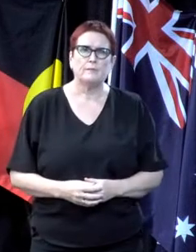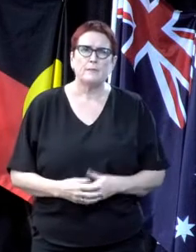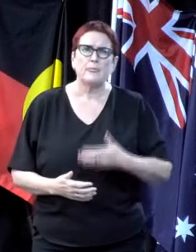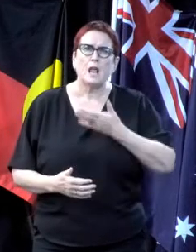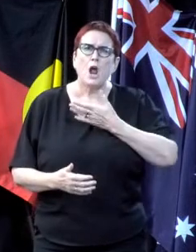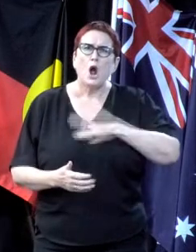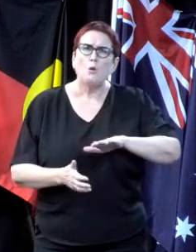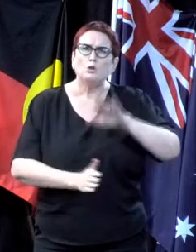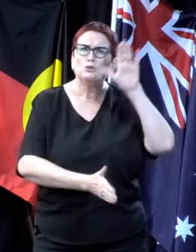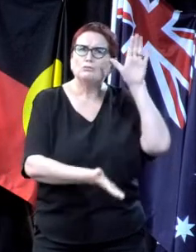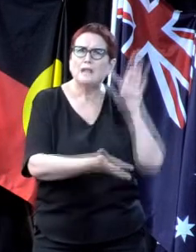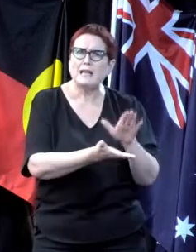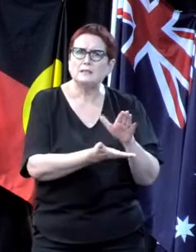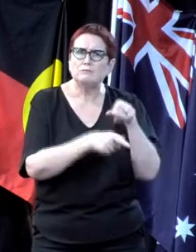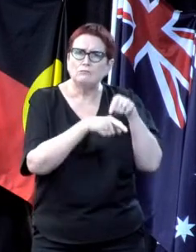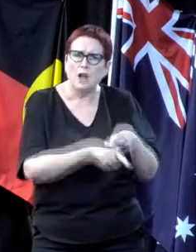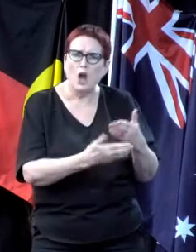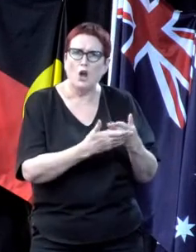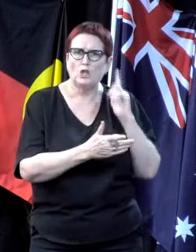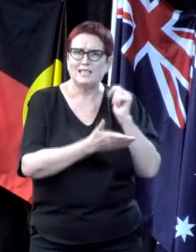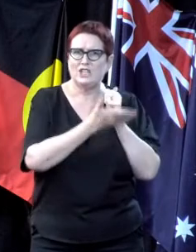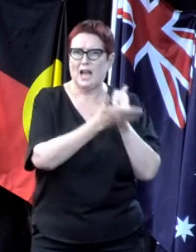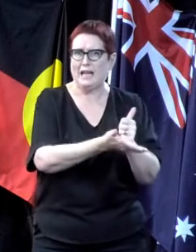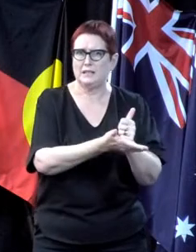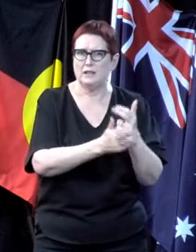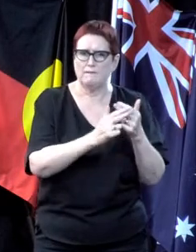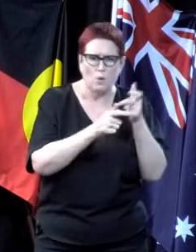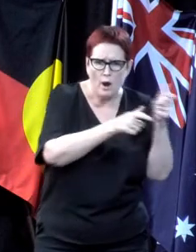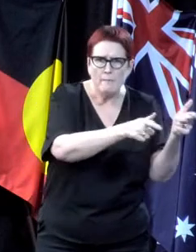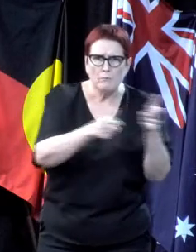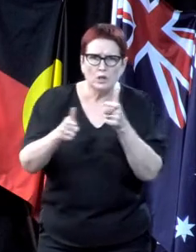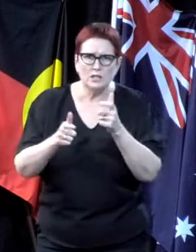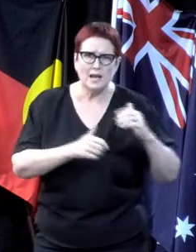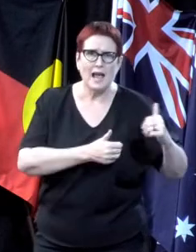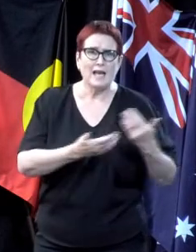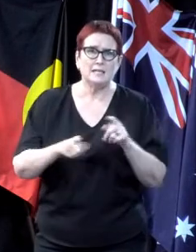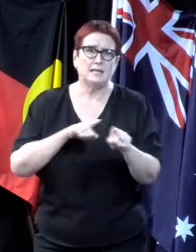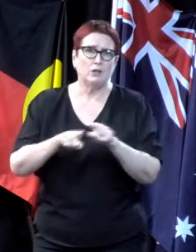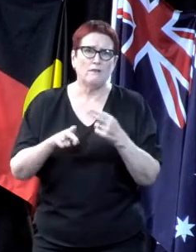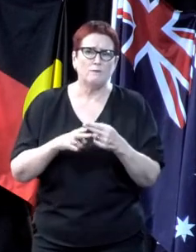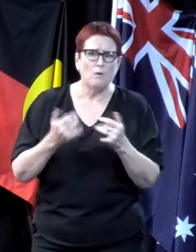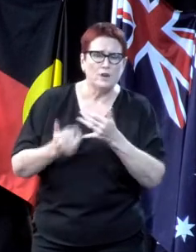aides, to monitor and deliver learning to the most vulnerable of our young people, which includes students with disability.